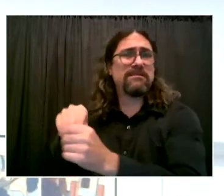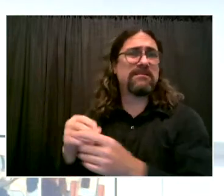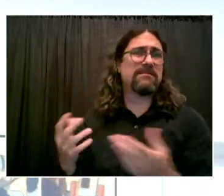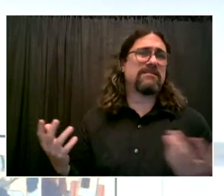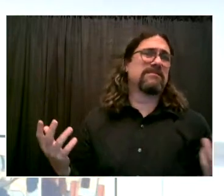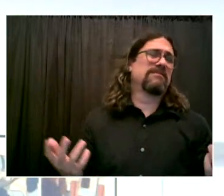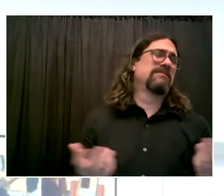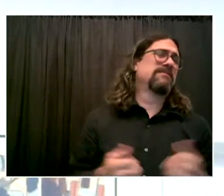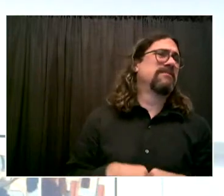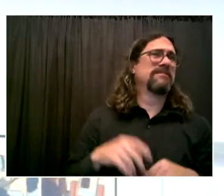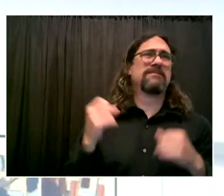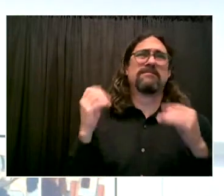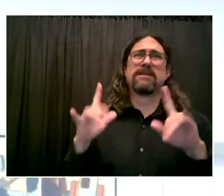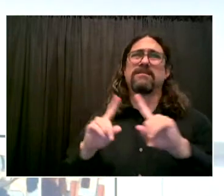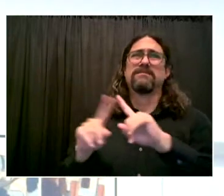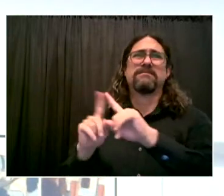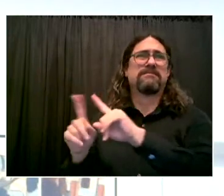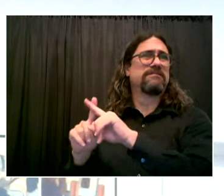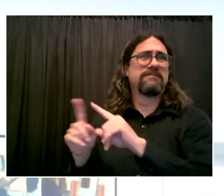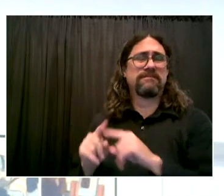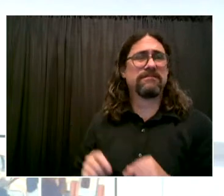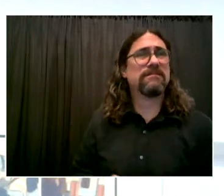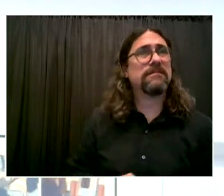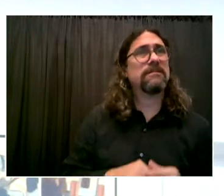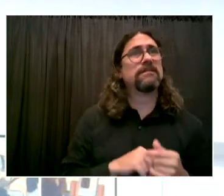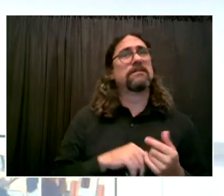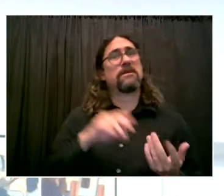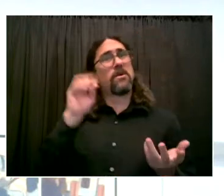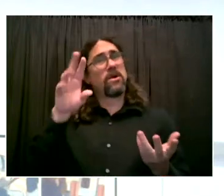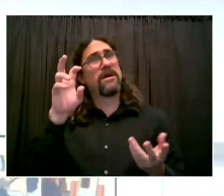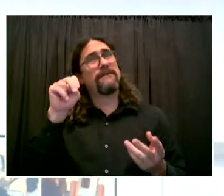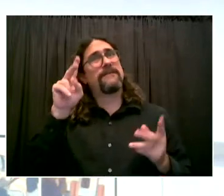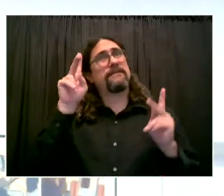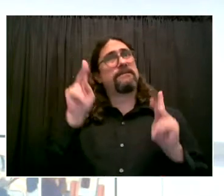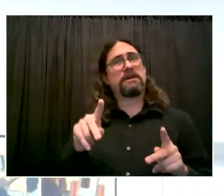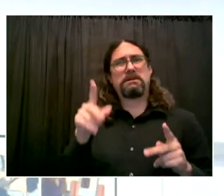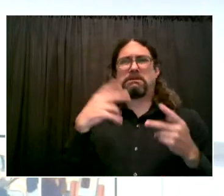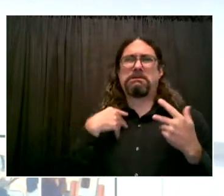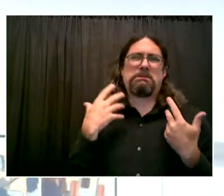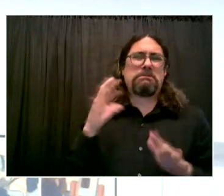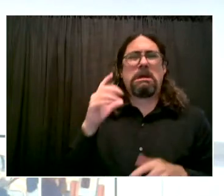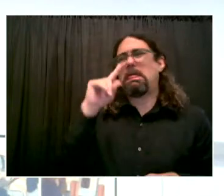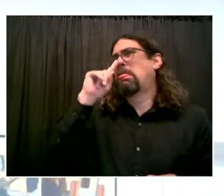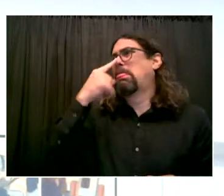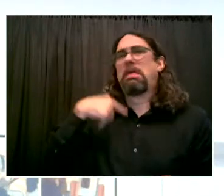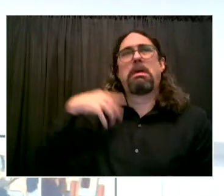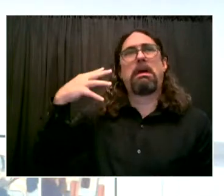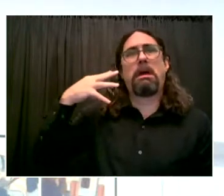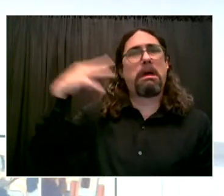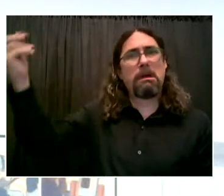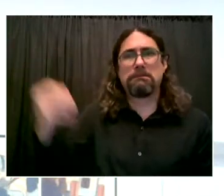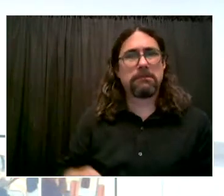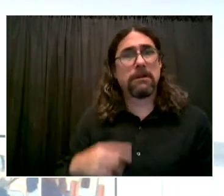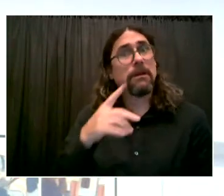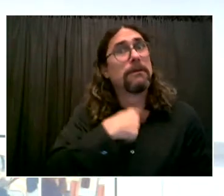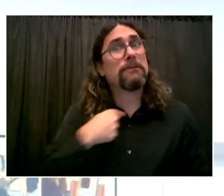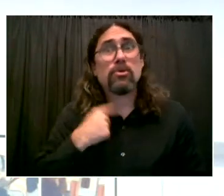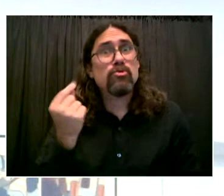ROVING INTO DIFFERENT NEIGHORBHOODS BUT ILL EARLY IN PLACES THAT HAVE LOWER VACCINATION RATES. FINALLY FOR ANYONE WHO WANTS